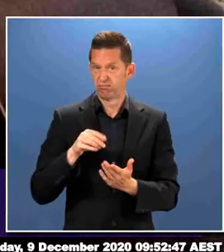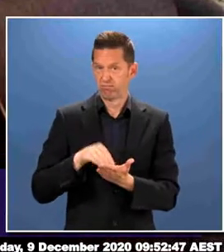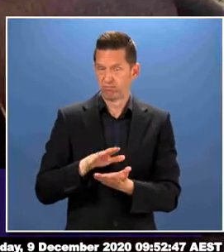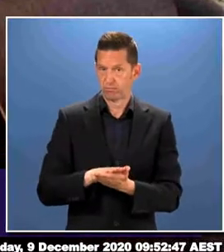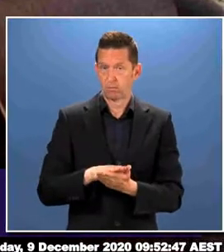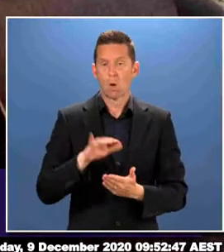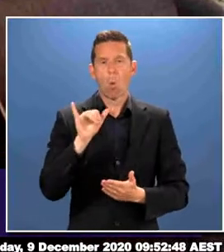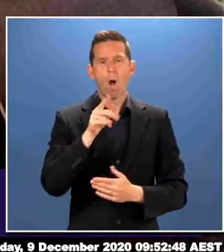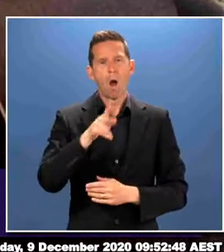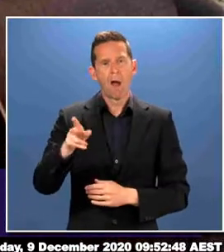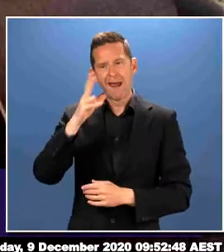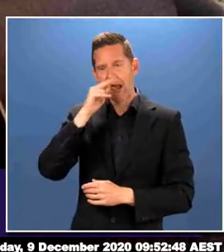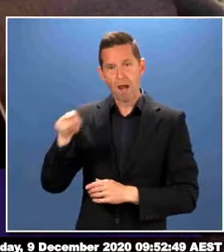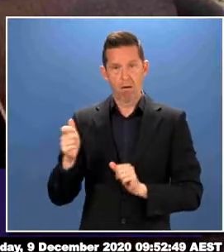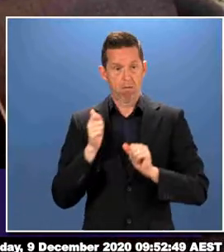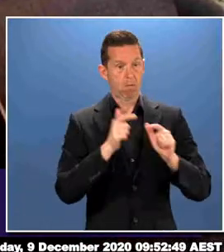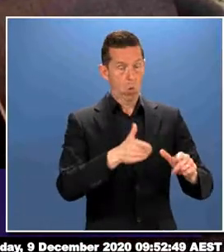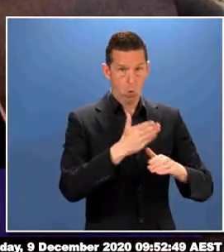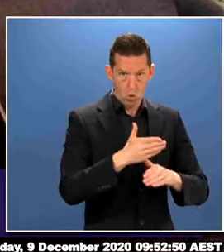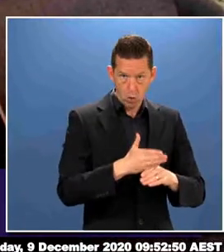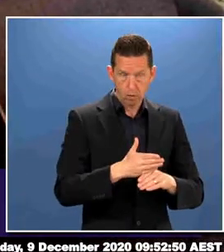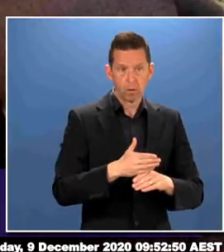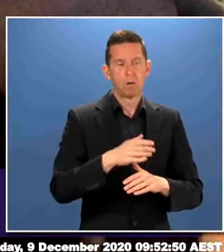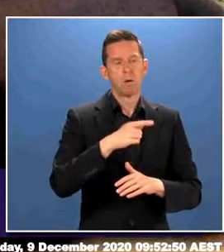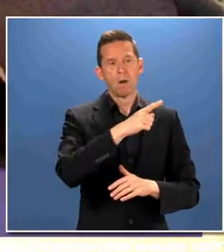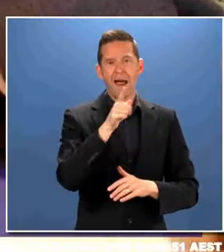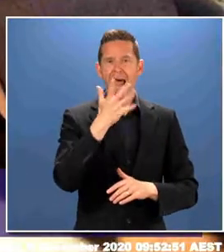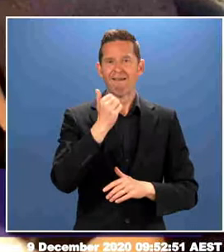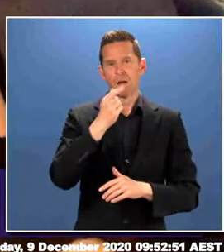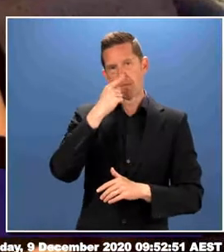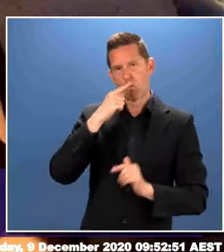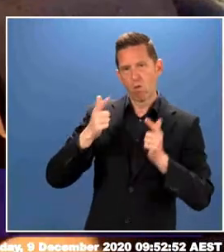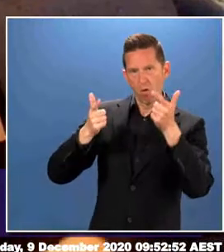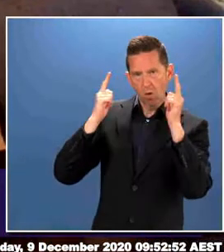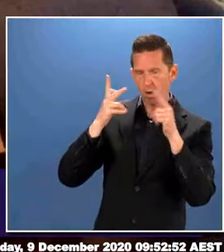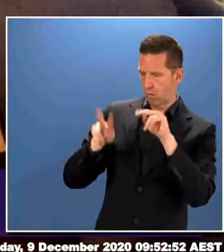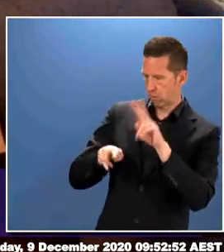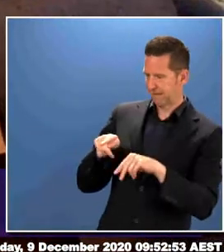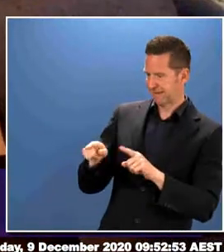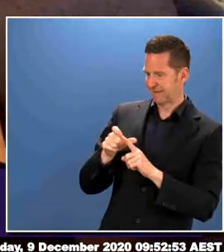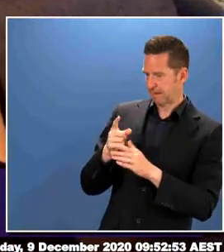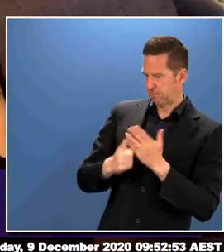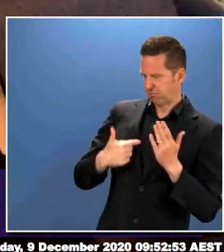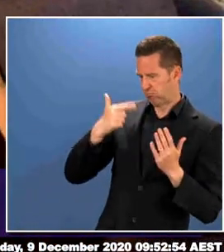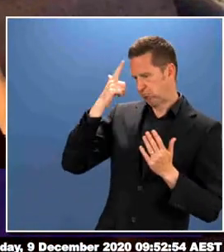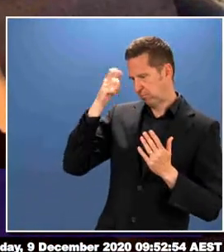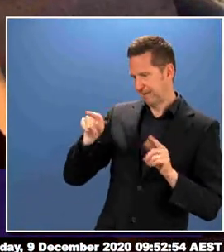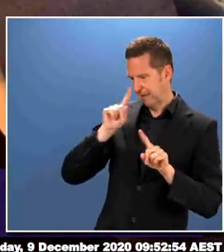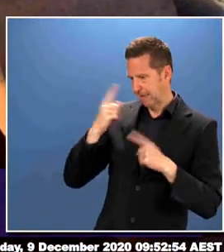to in the workplace and there were negative assumptions made about their disability which I will go to a little bit further in a moment,